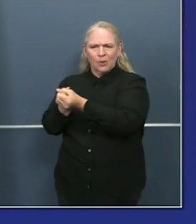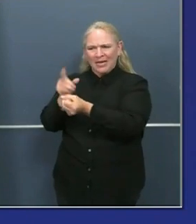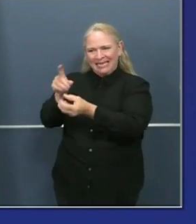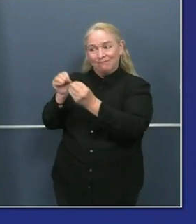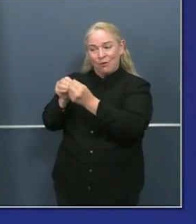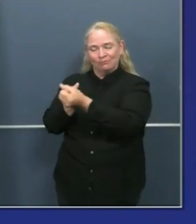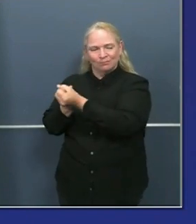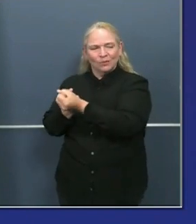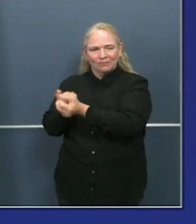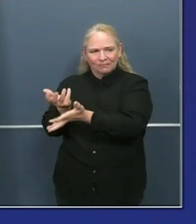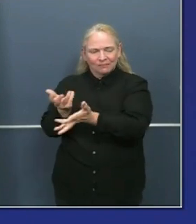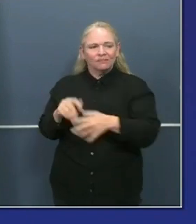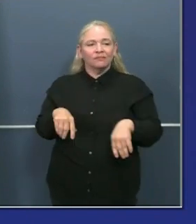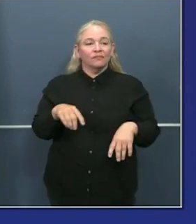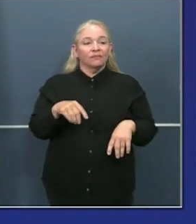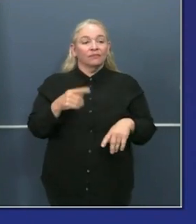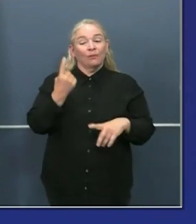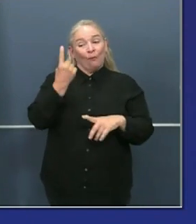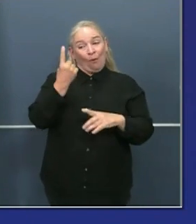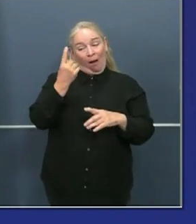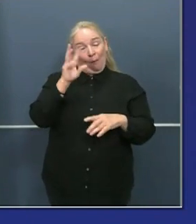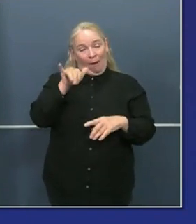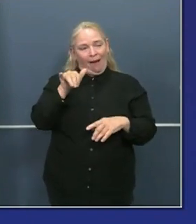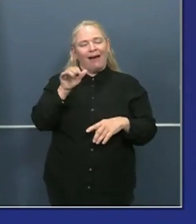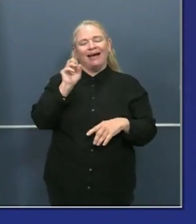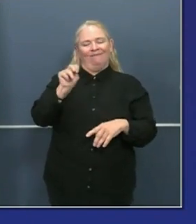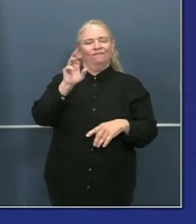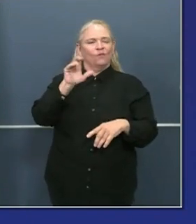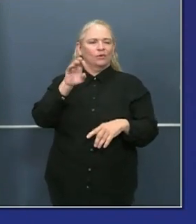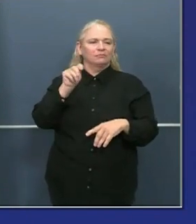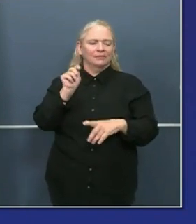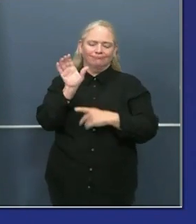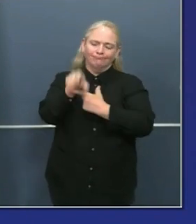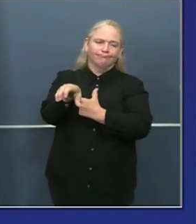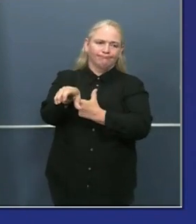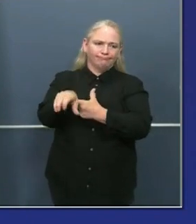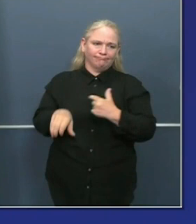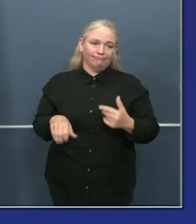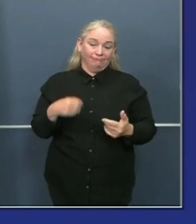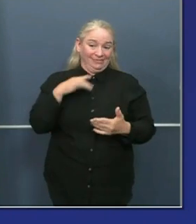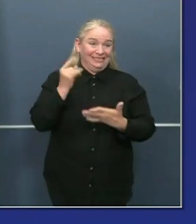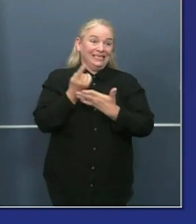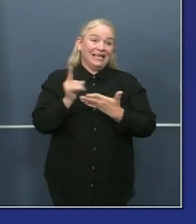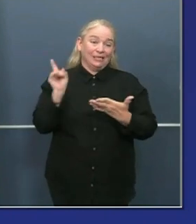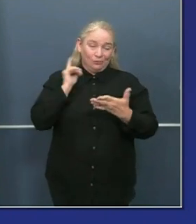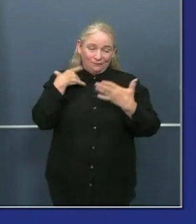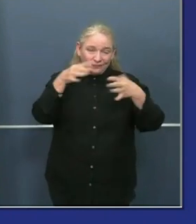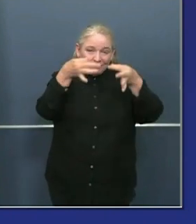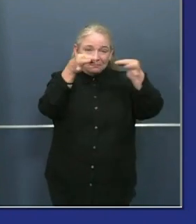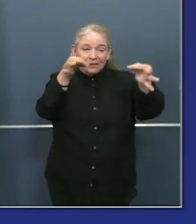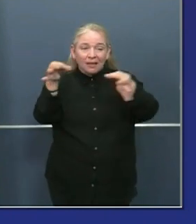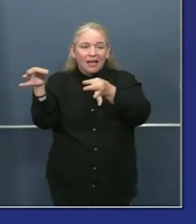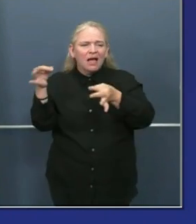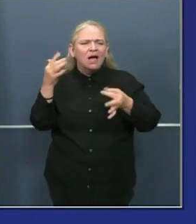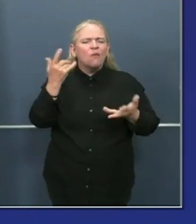LONGER IN LINE AND TERMS OF OUR INITIAL EXPECTATIONS. ONE OF THE MOST IMPORTANT THINGS WE CAN DO IN ADDITION TO TECHNICAL ASSISTANCE ON THE MONITORING LIST IS TO DO MORE AND FOCUS ON ENFORCEMENT.